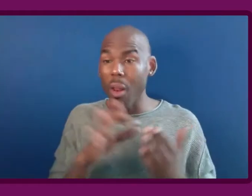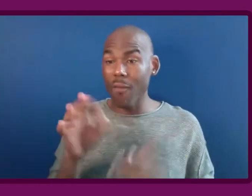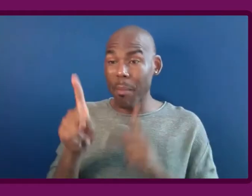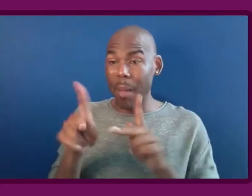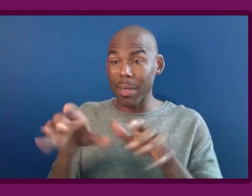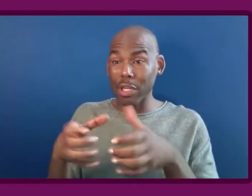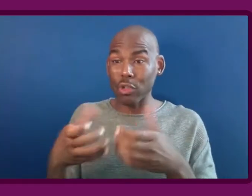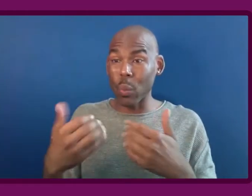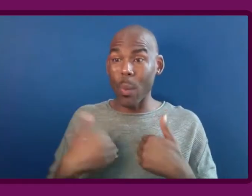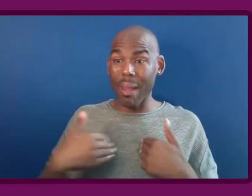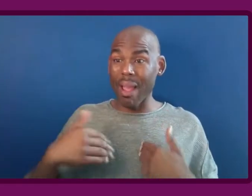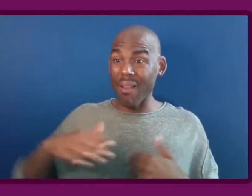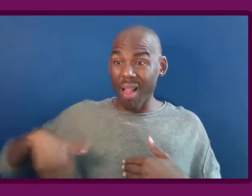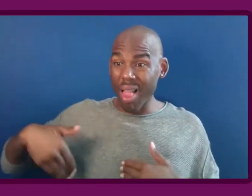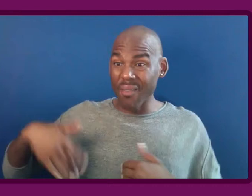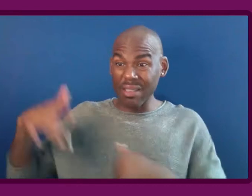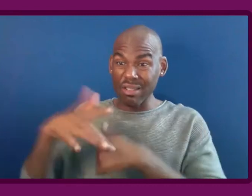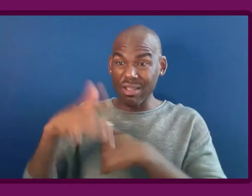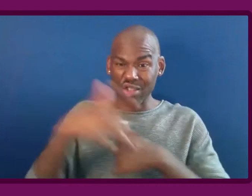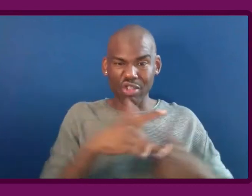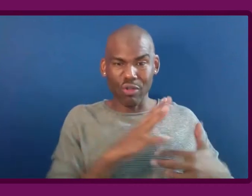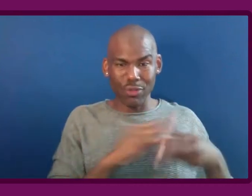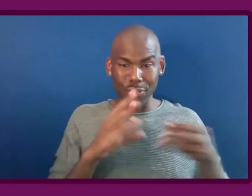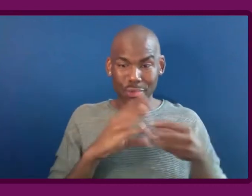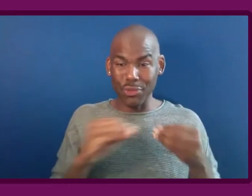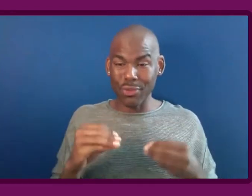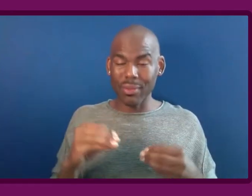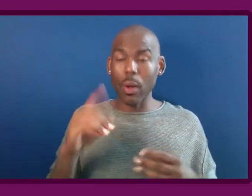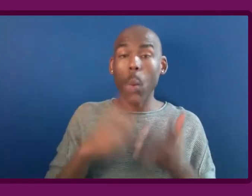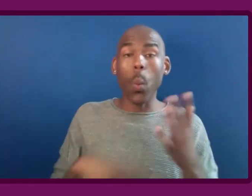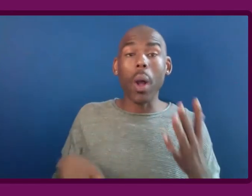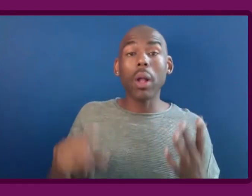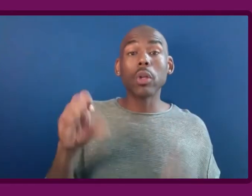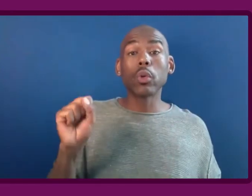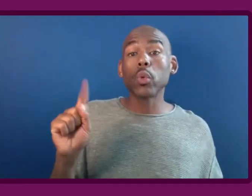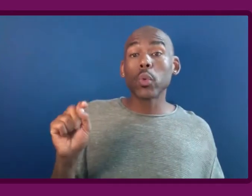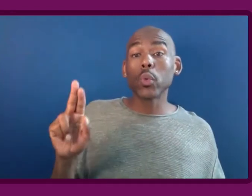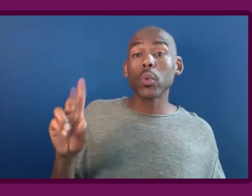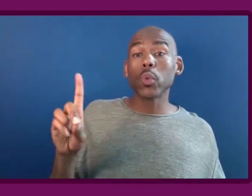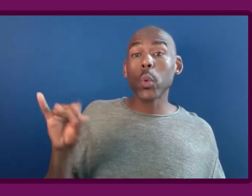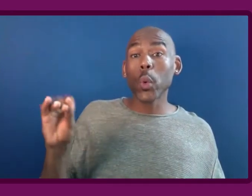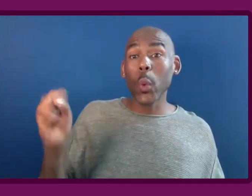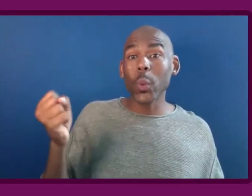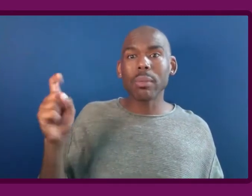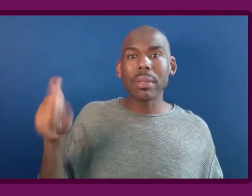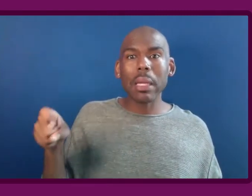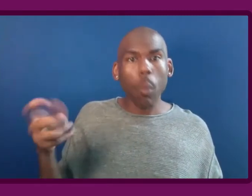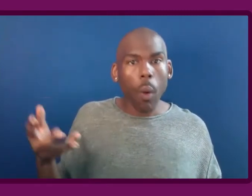part of the population that we haven't explored their stories. What the studios need is stories.